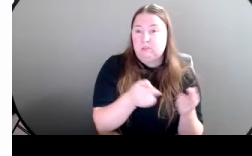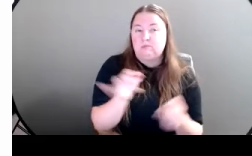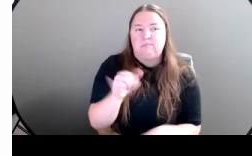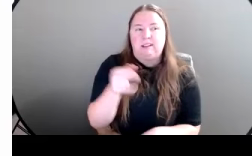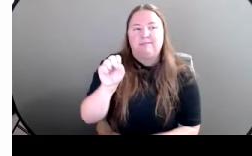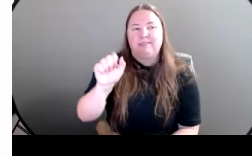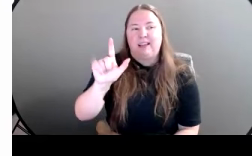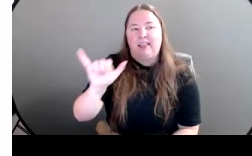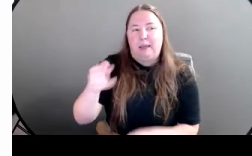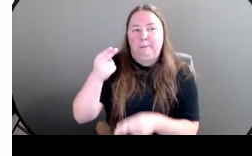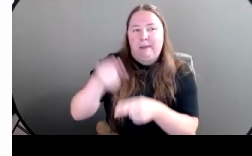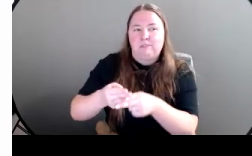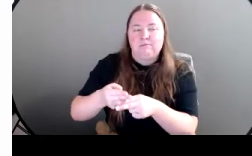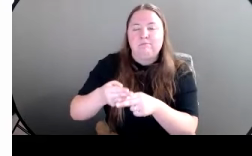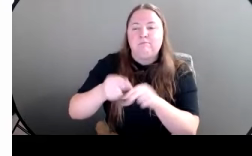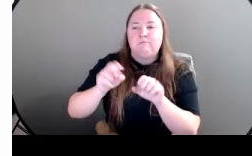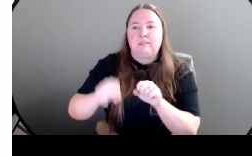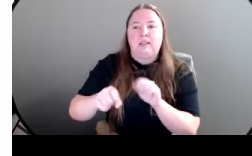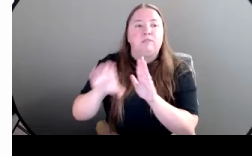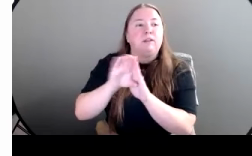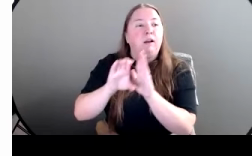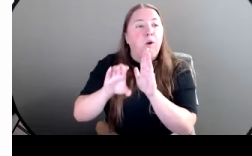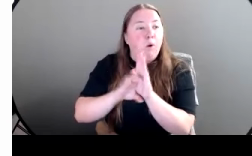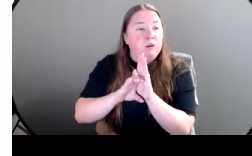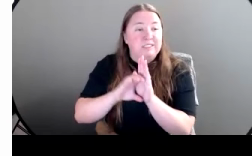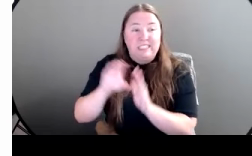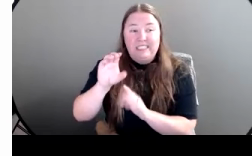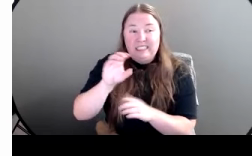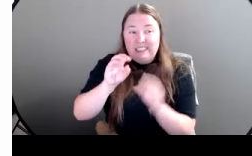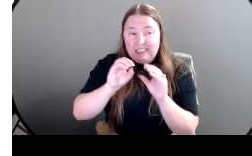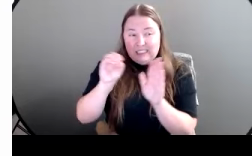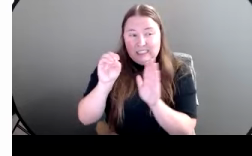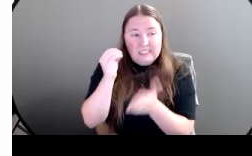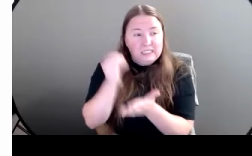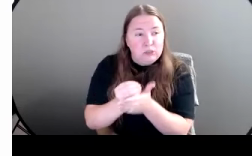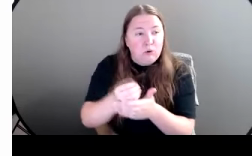you can get your course to zero cost by using library resources.